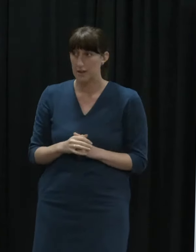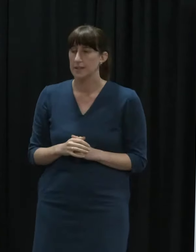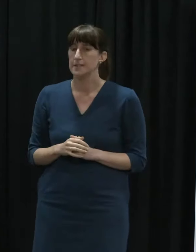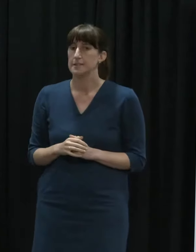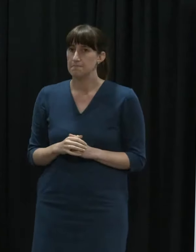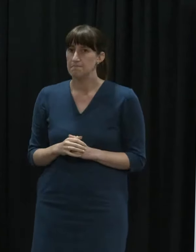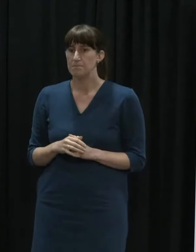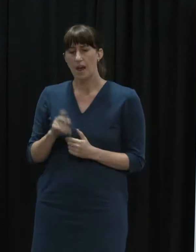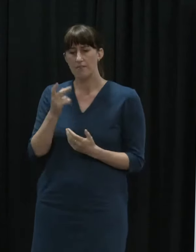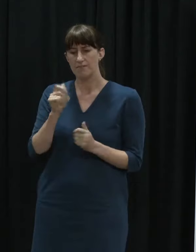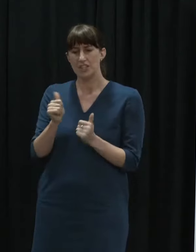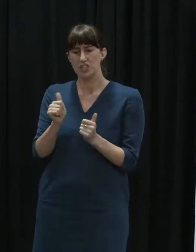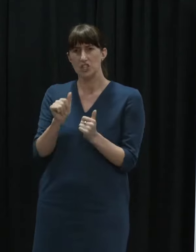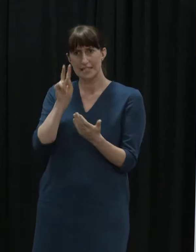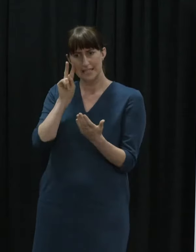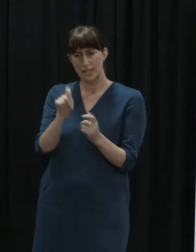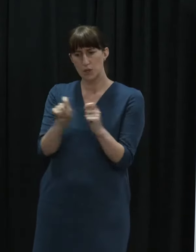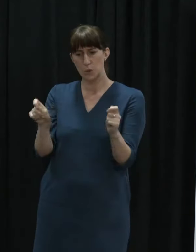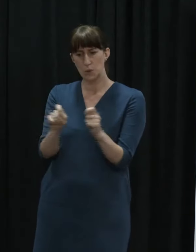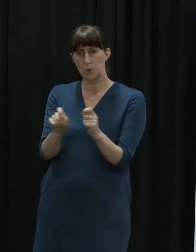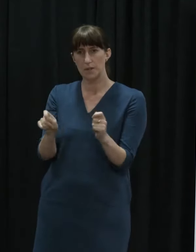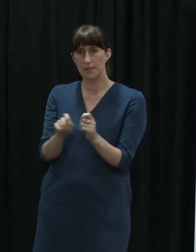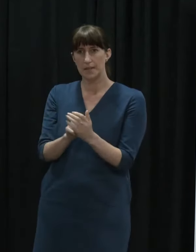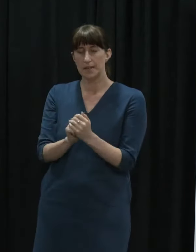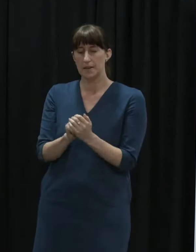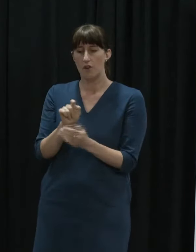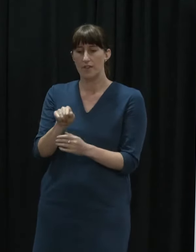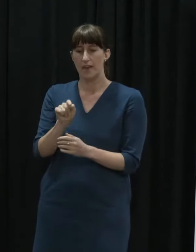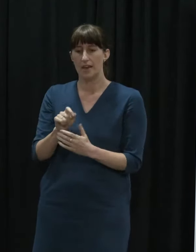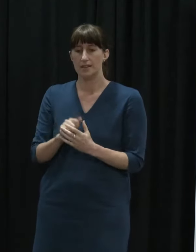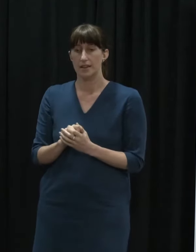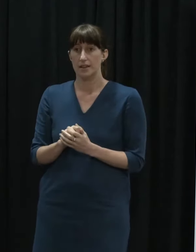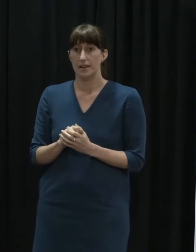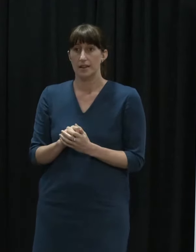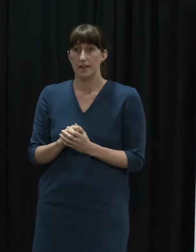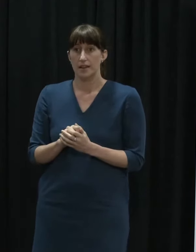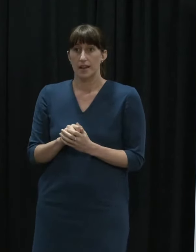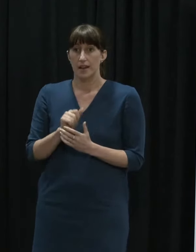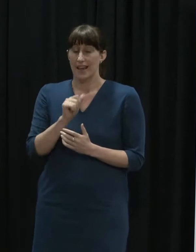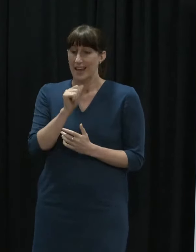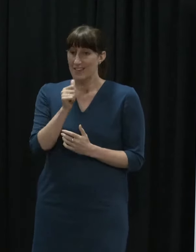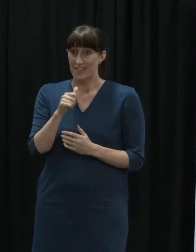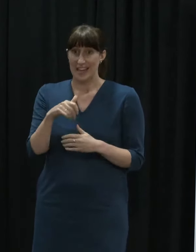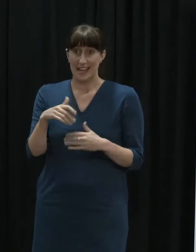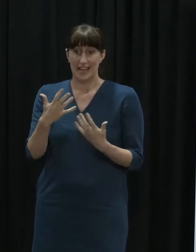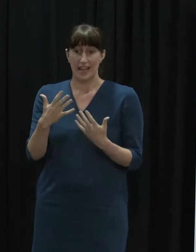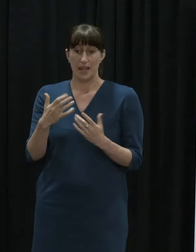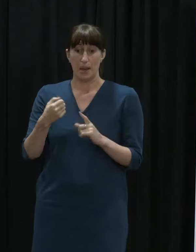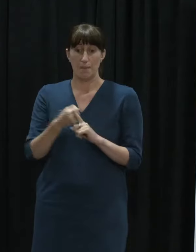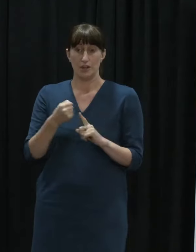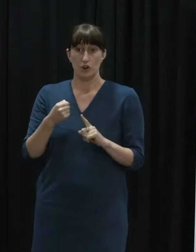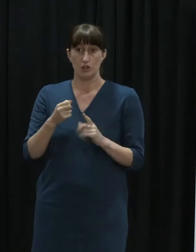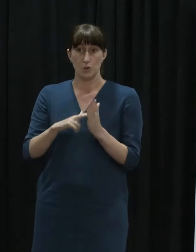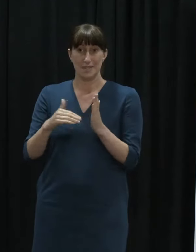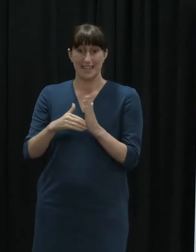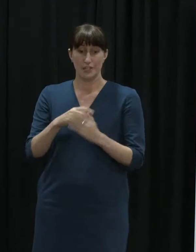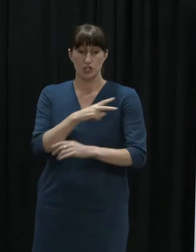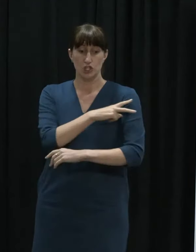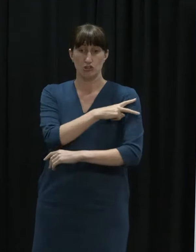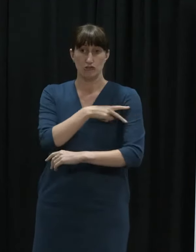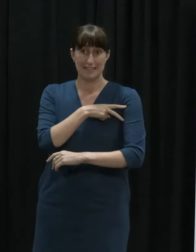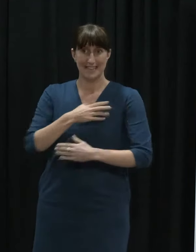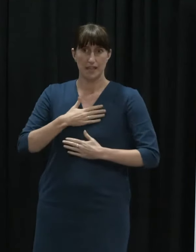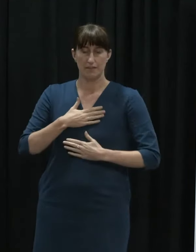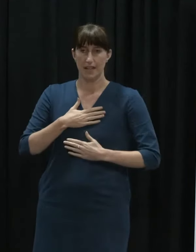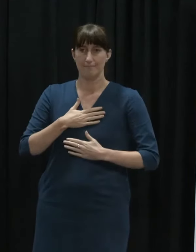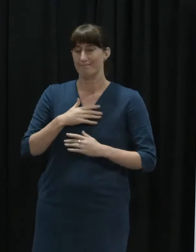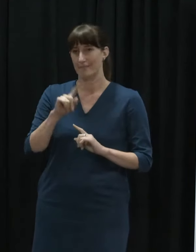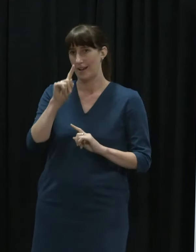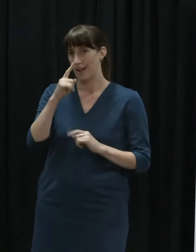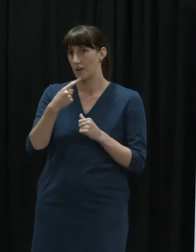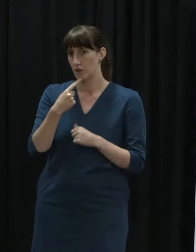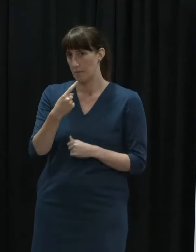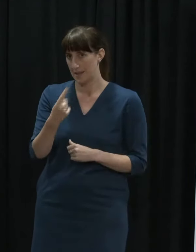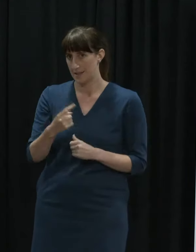of the ?